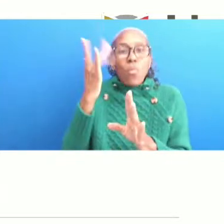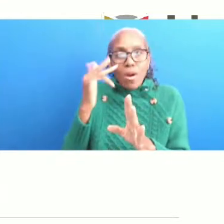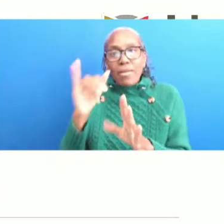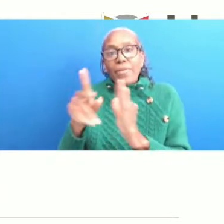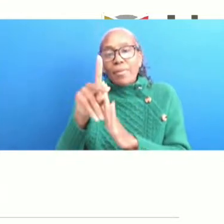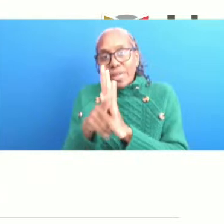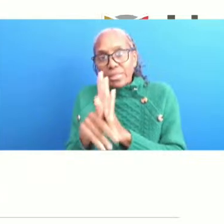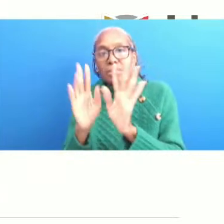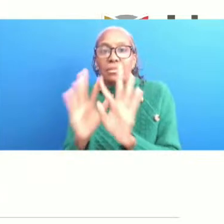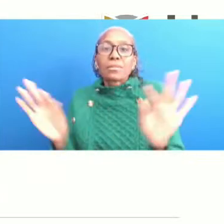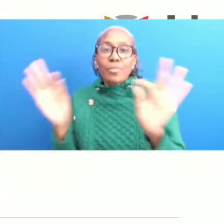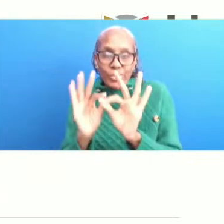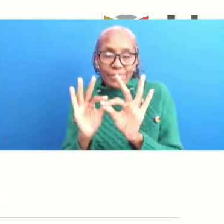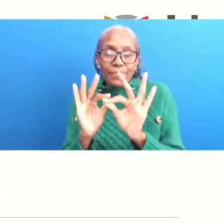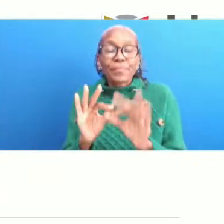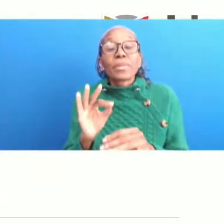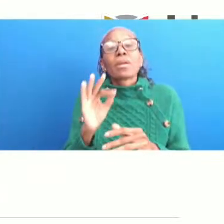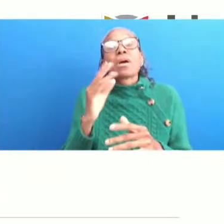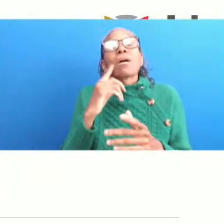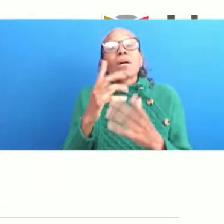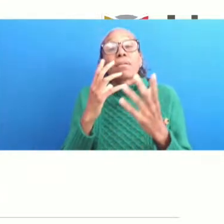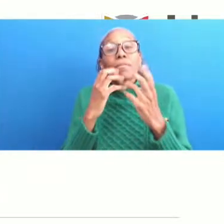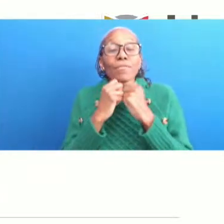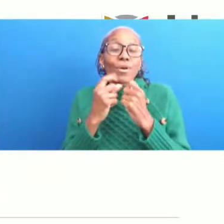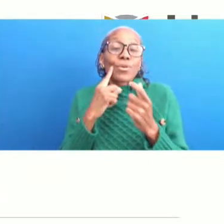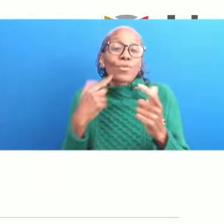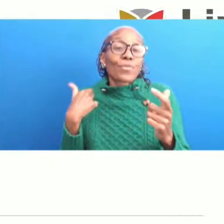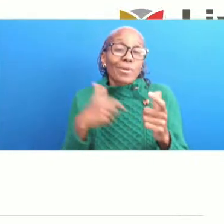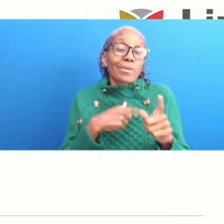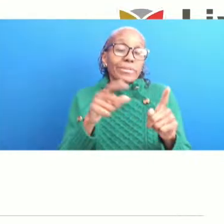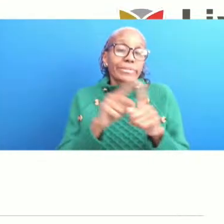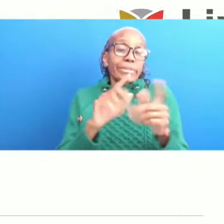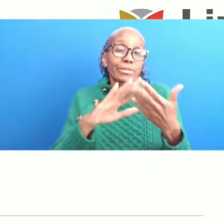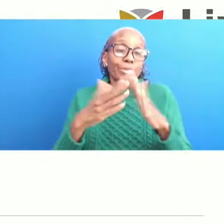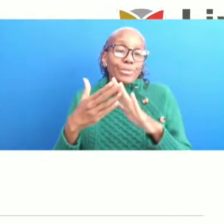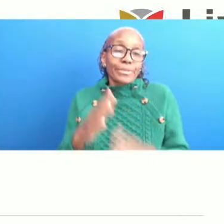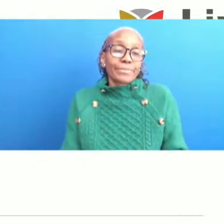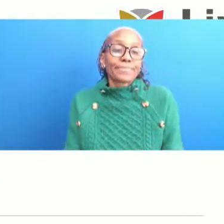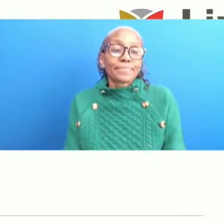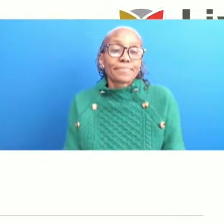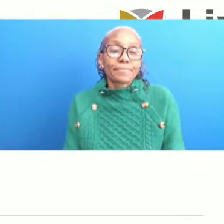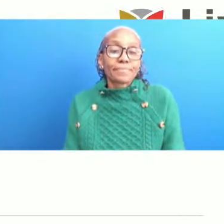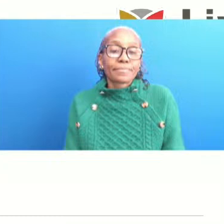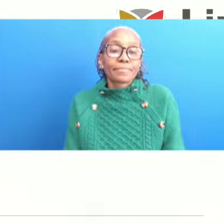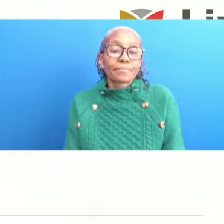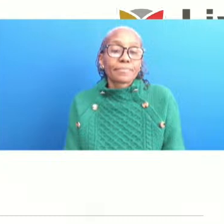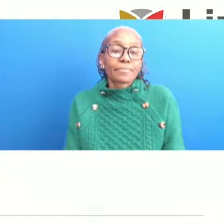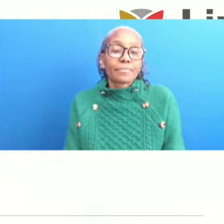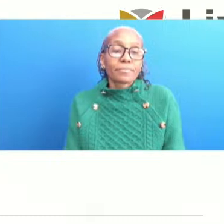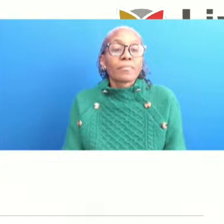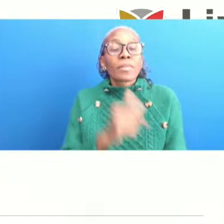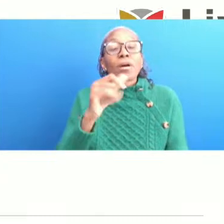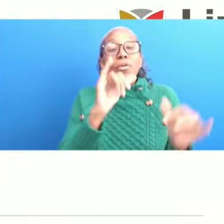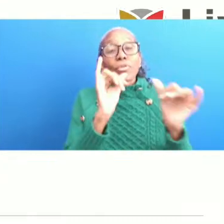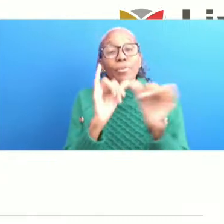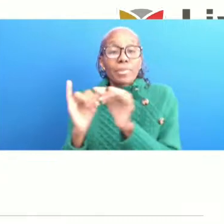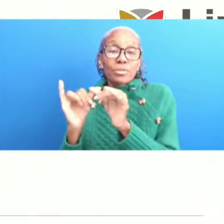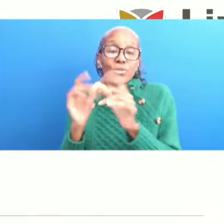FUTURE BUT THIS IS JUST A TESTAMENT TO WHY THAT POLICY IS